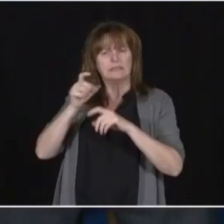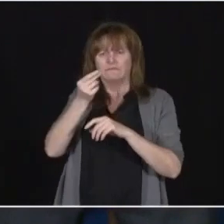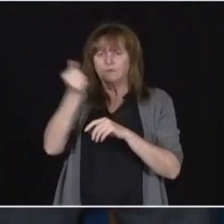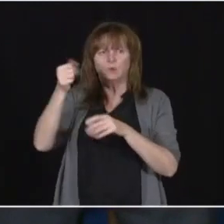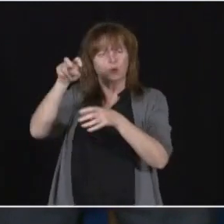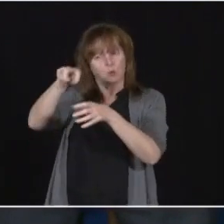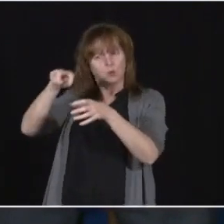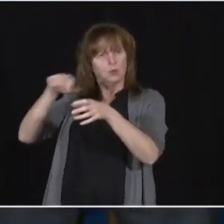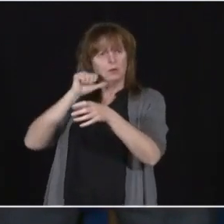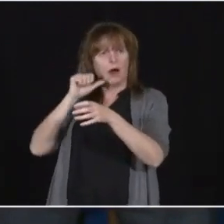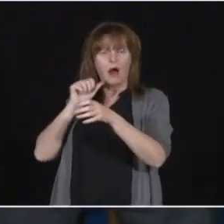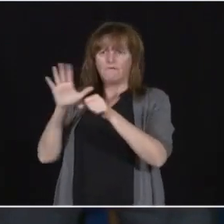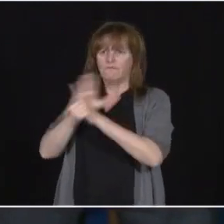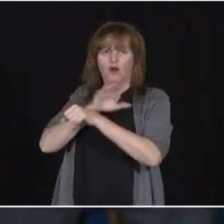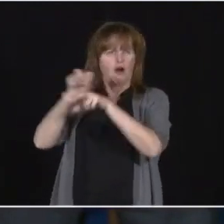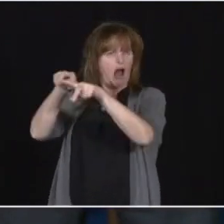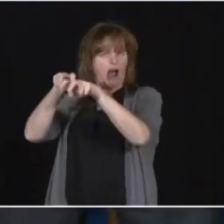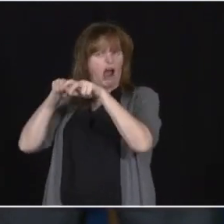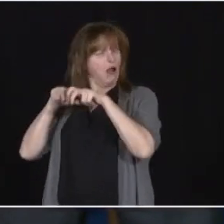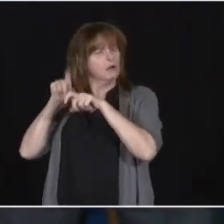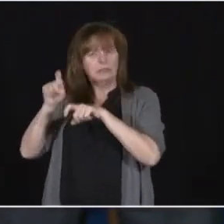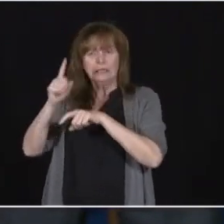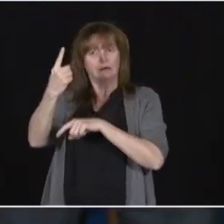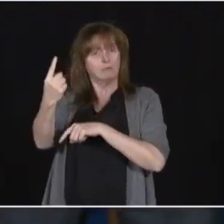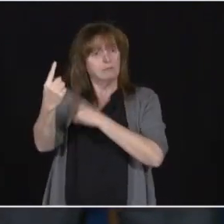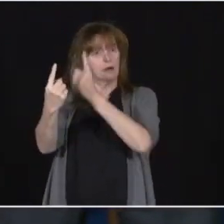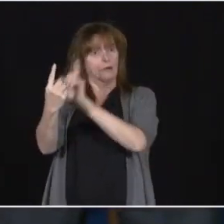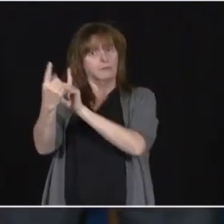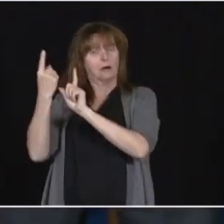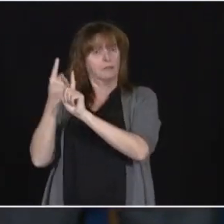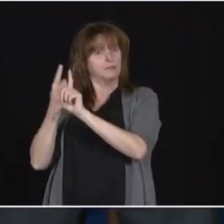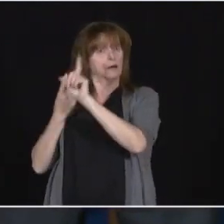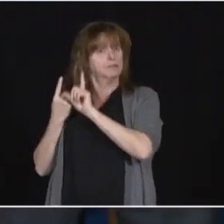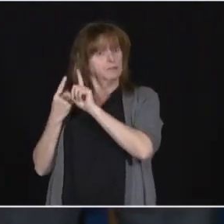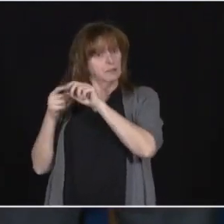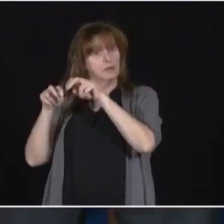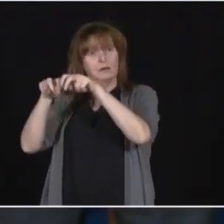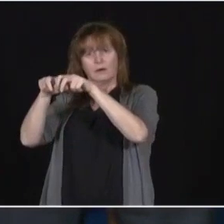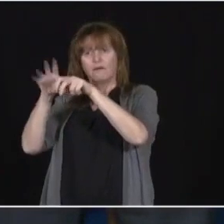Ensure the availability of alcohol-based hand sanitizer upon entering and exiting the vehicle.